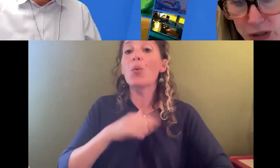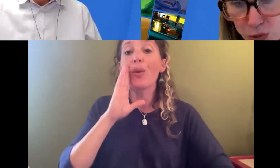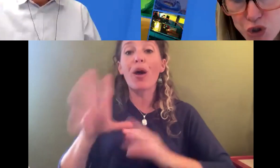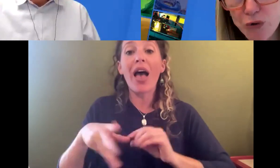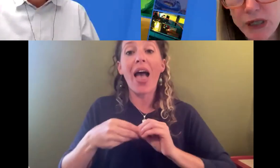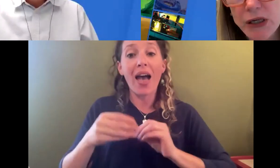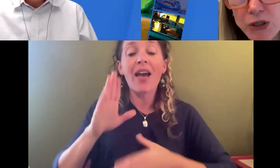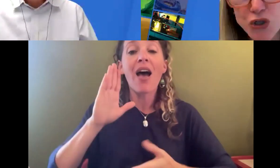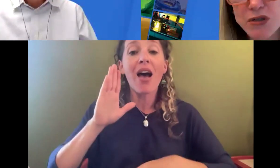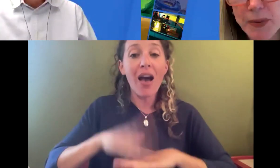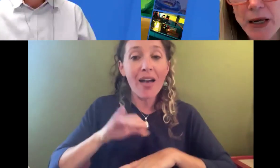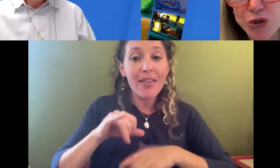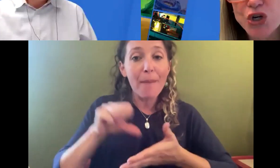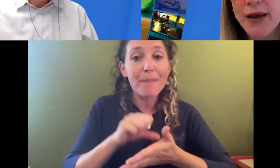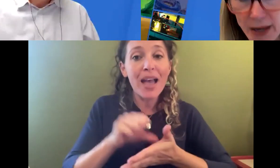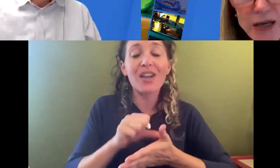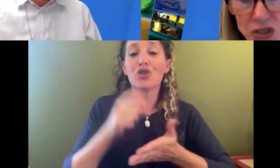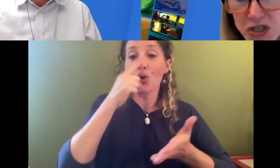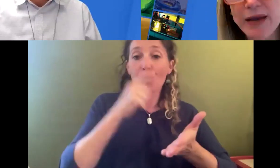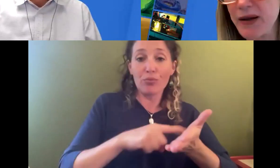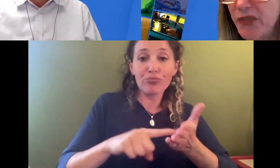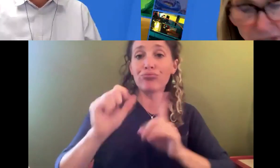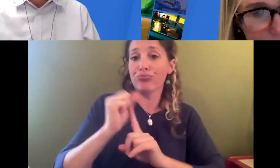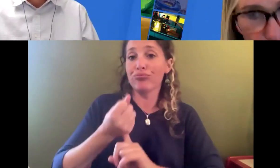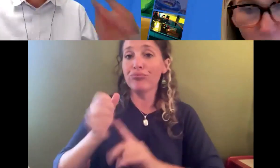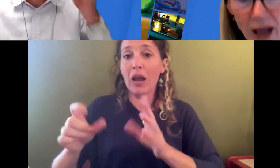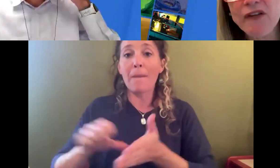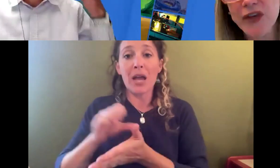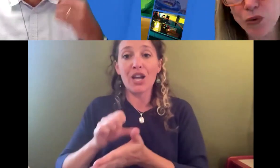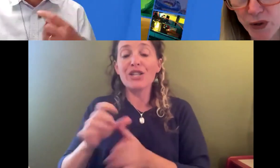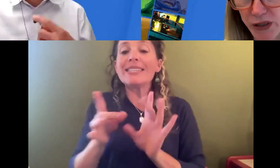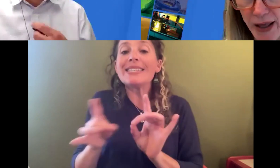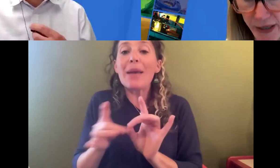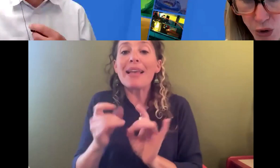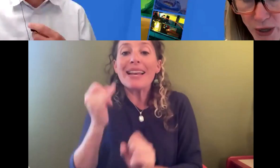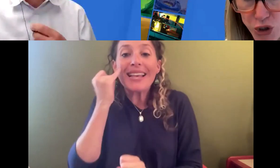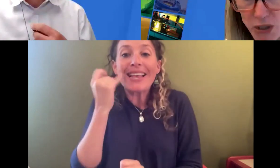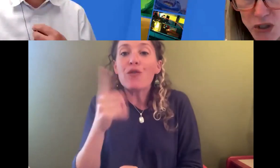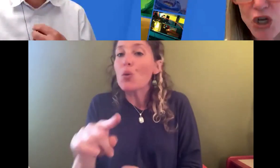research terms and conditions page is a statement that if you have any questions,